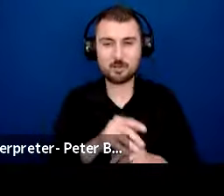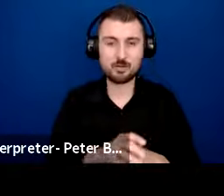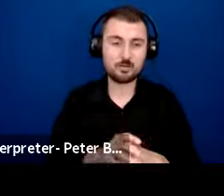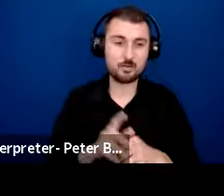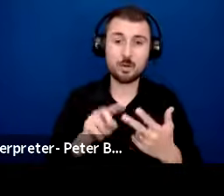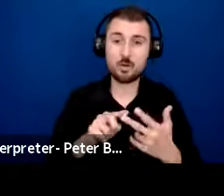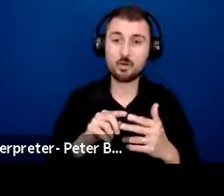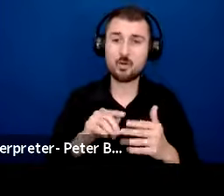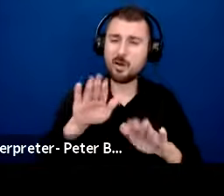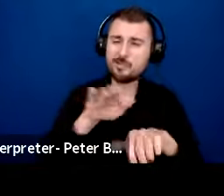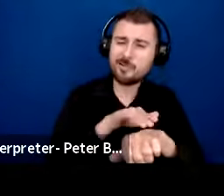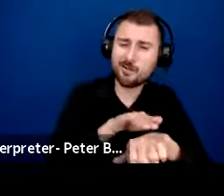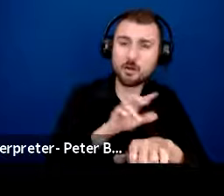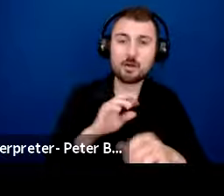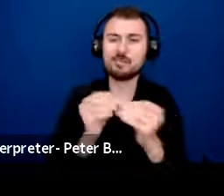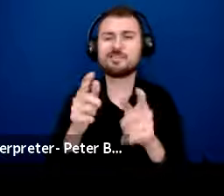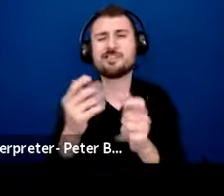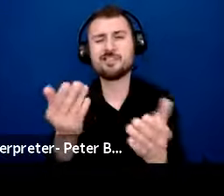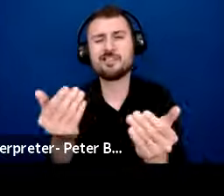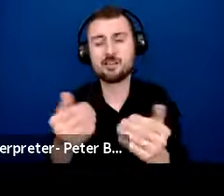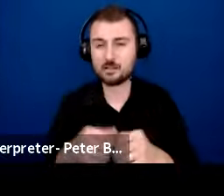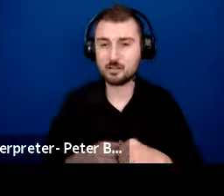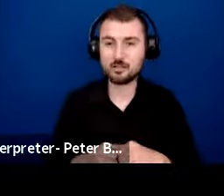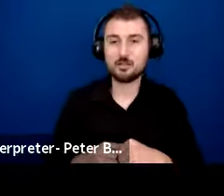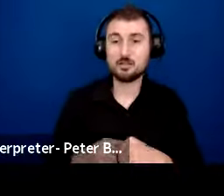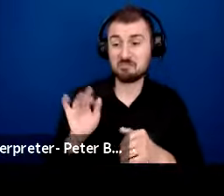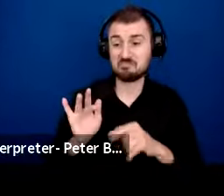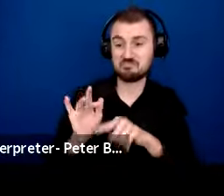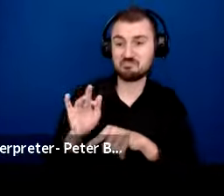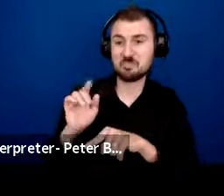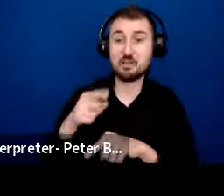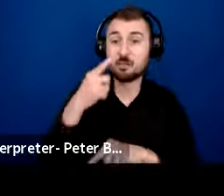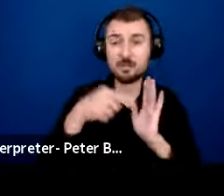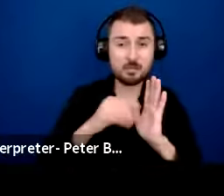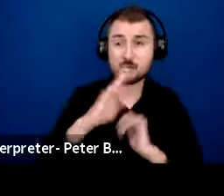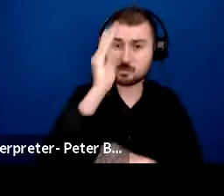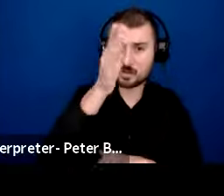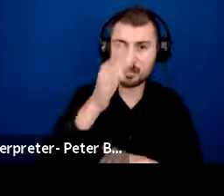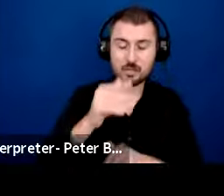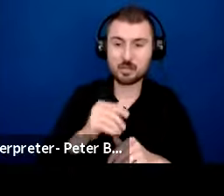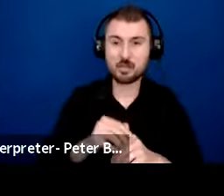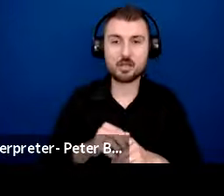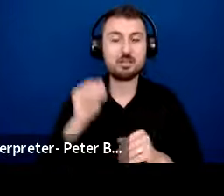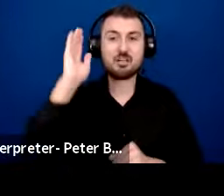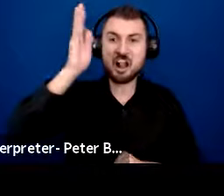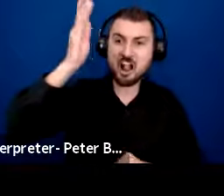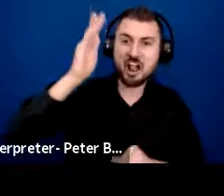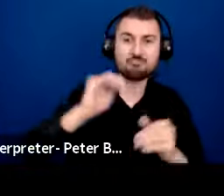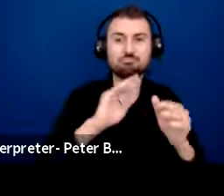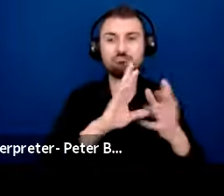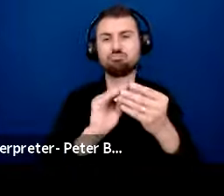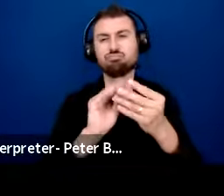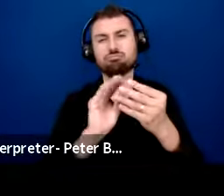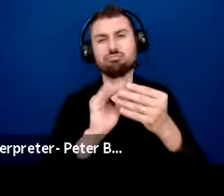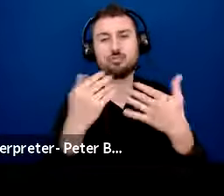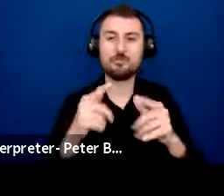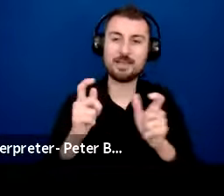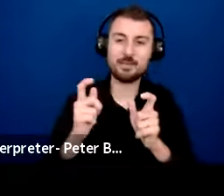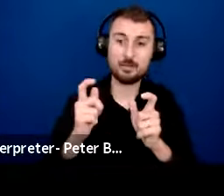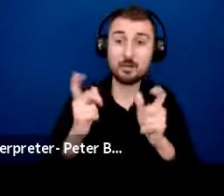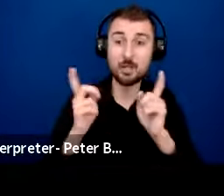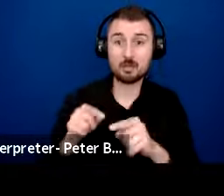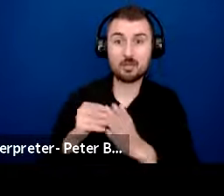So when you enable the non-verbal feedback there is divide cons one is the raised hand so for any questions there is a yes no to response it a question